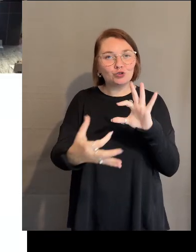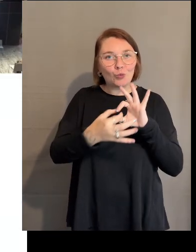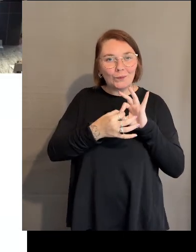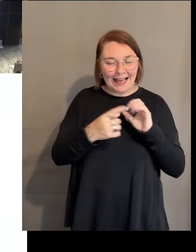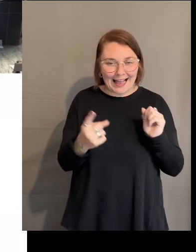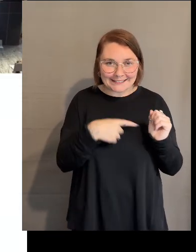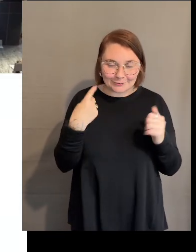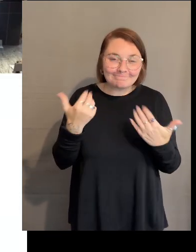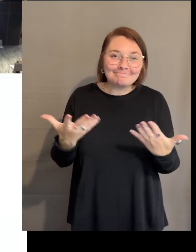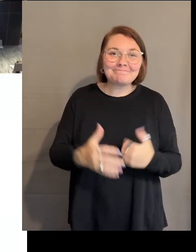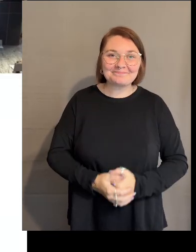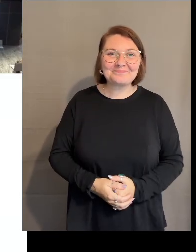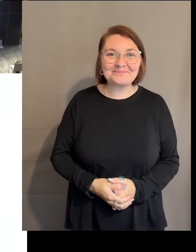The next slide…